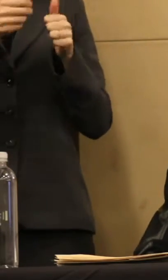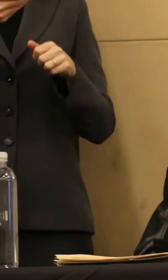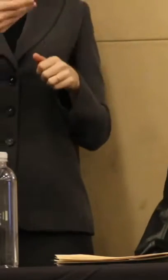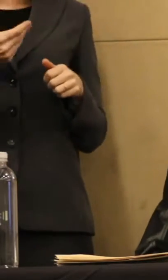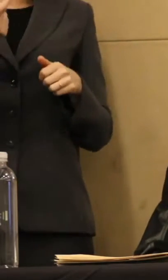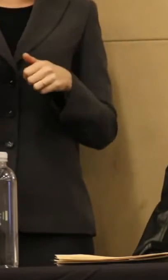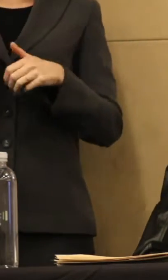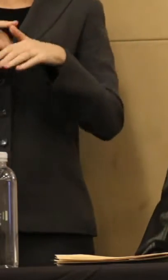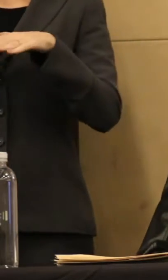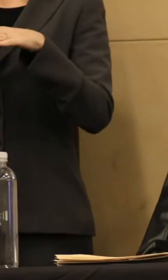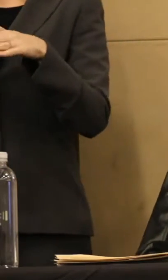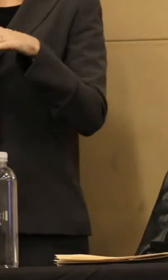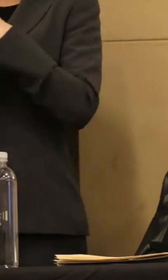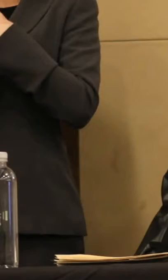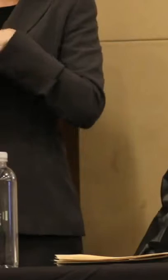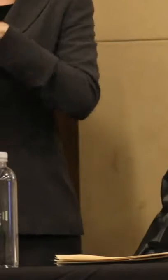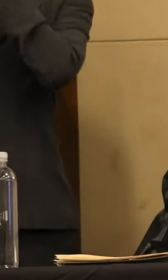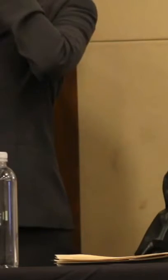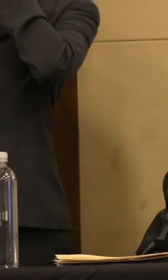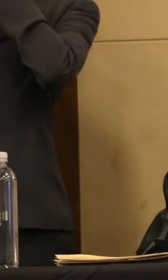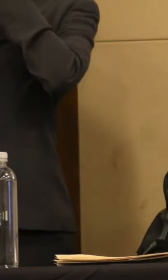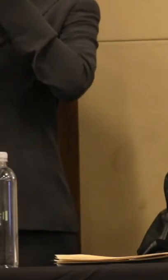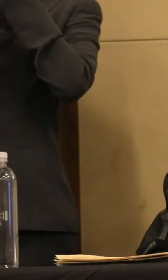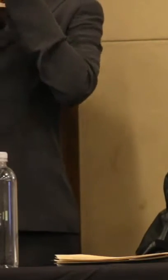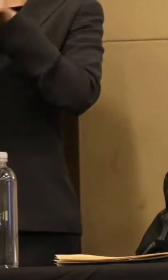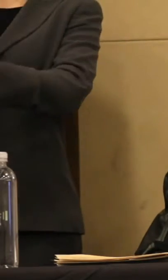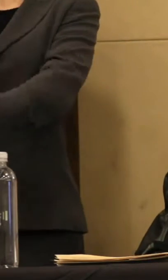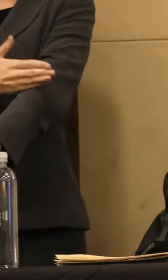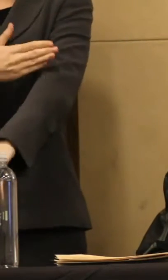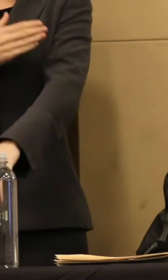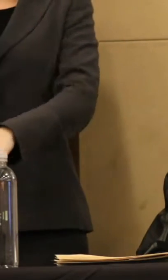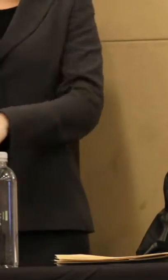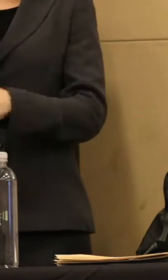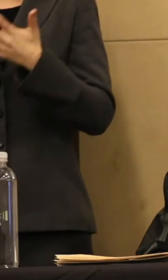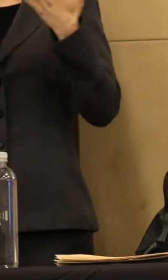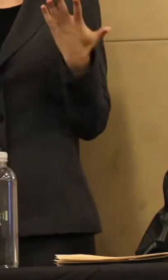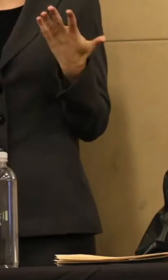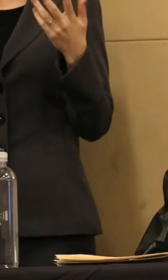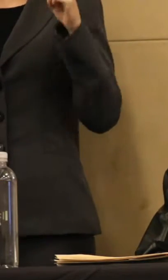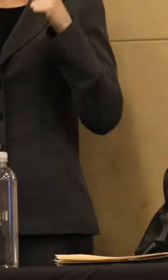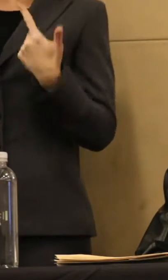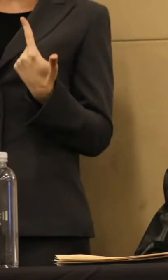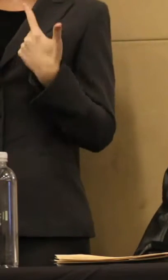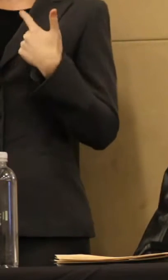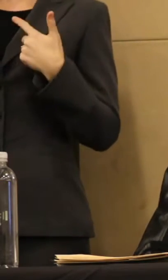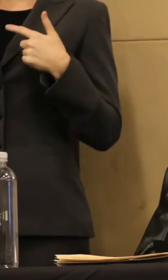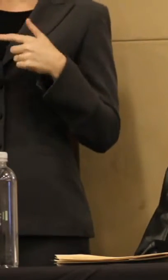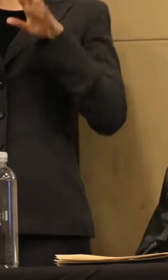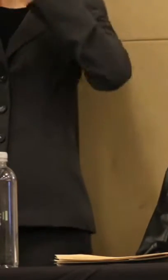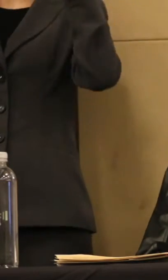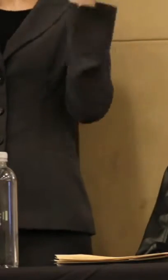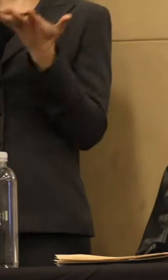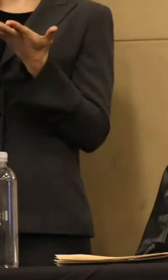So, I would encourage anybody to look at those resources.